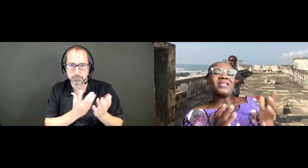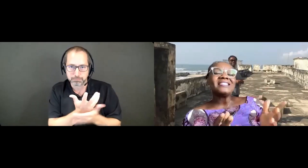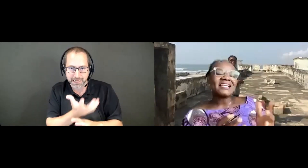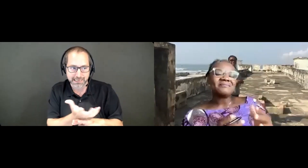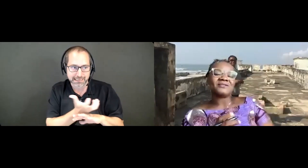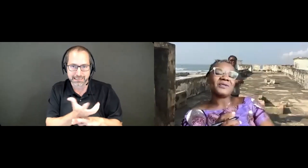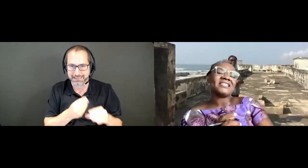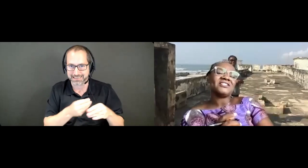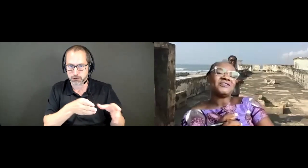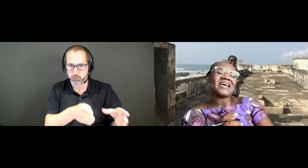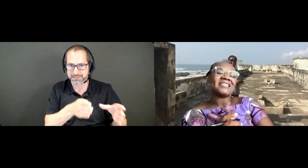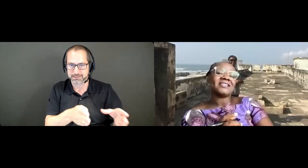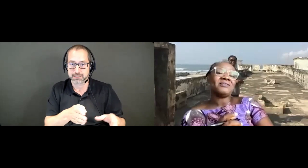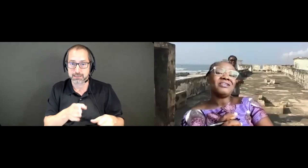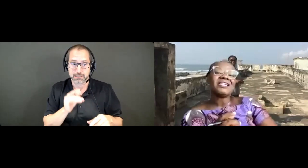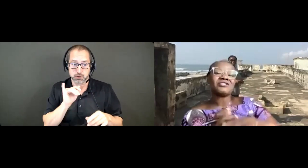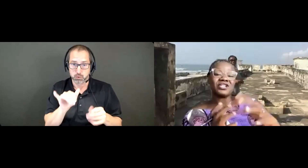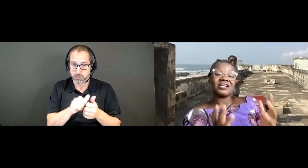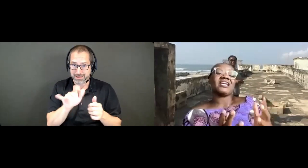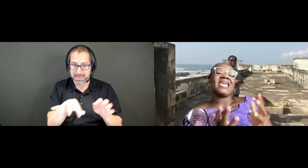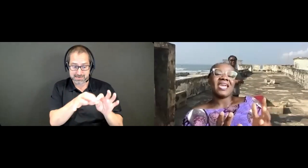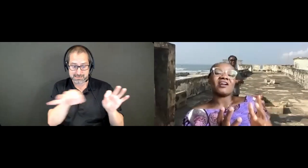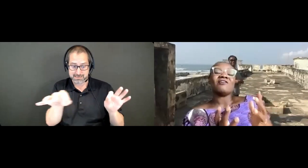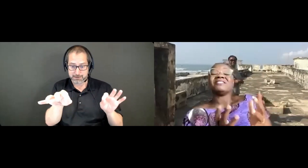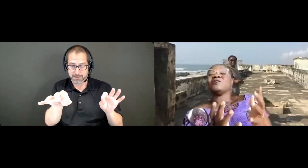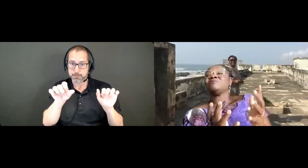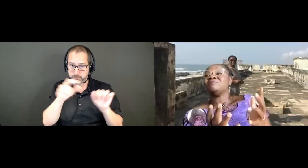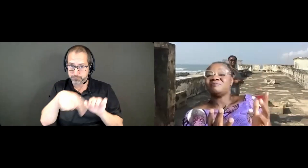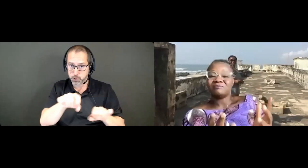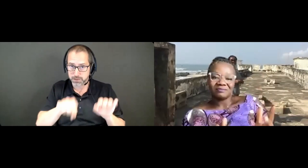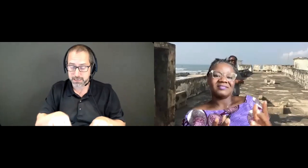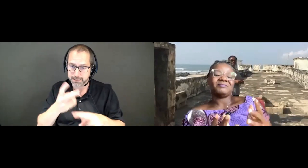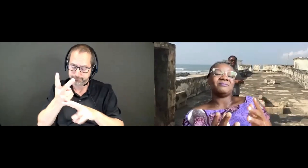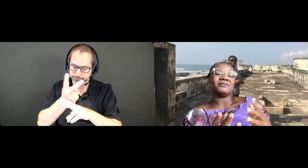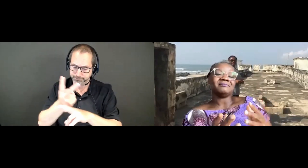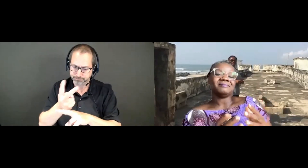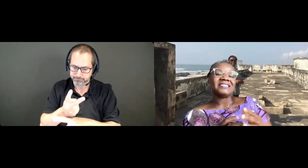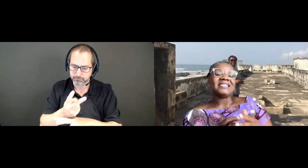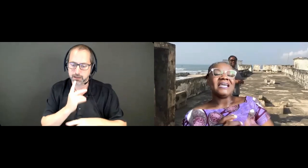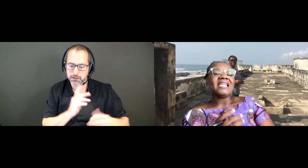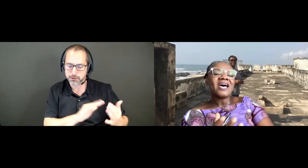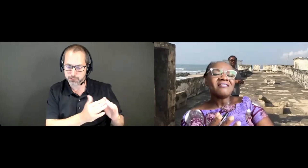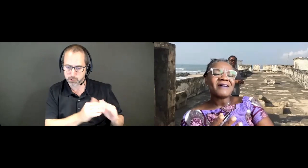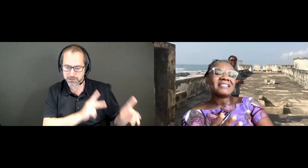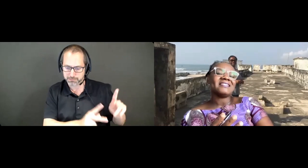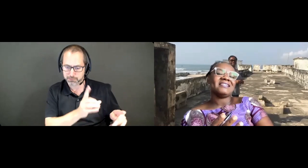this statement, we can deduce that the community took care of its own people. Another fascinating